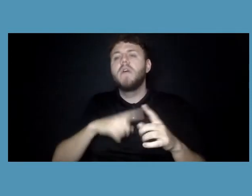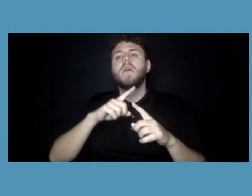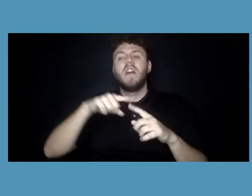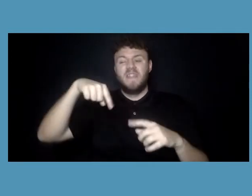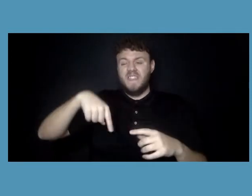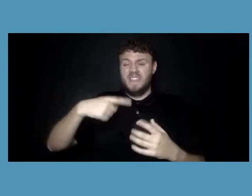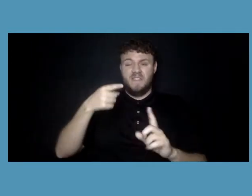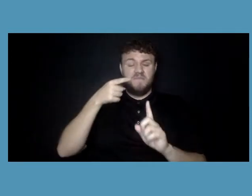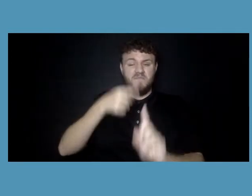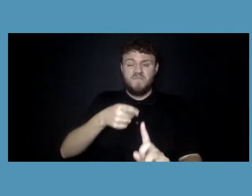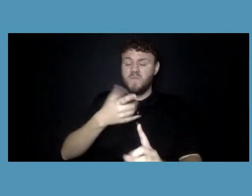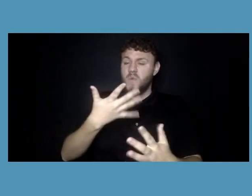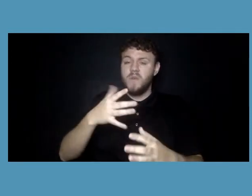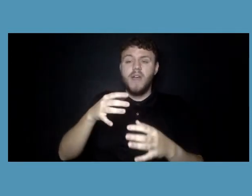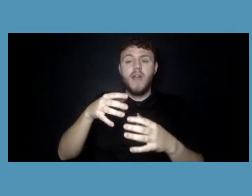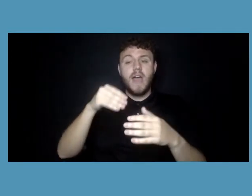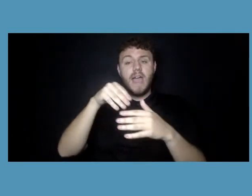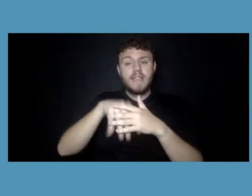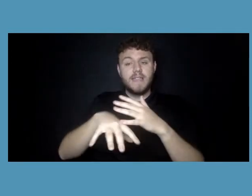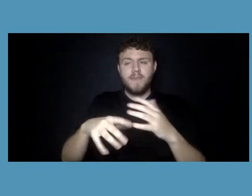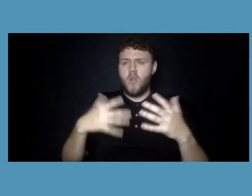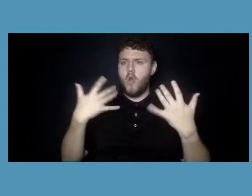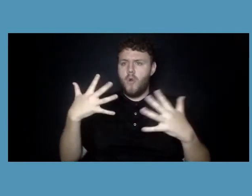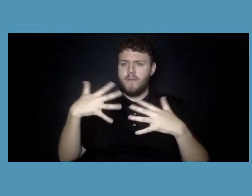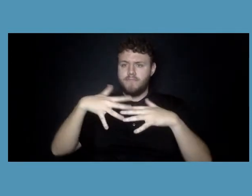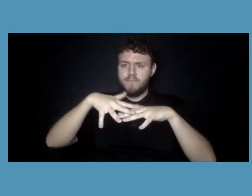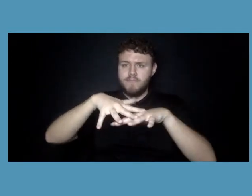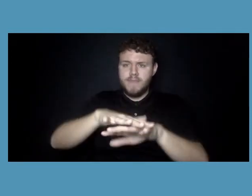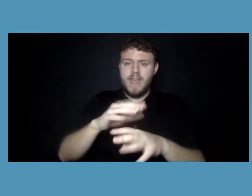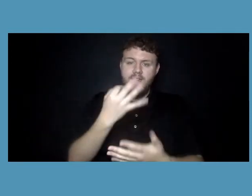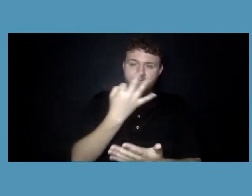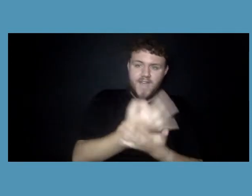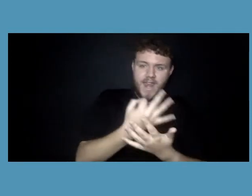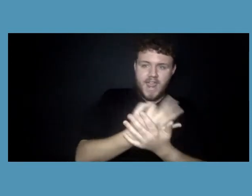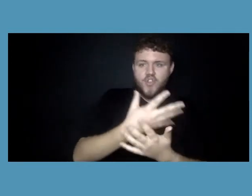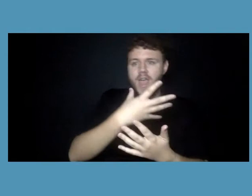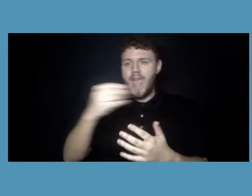accessibility has been integrated into our financial and strategic plan. It is built in from